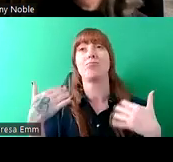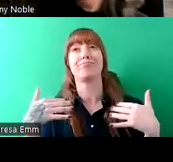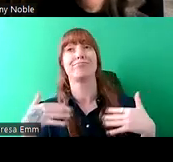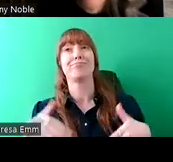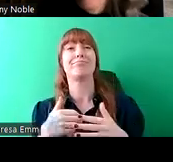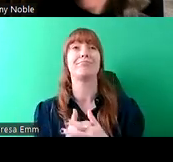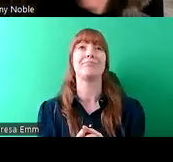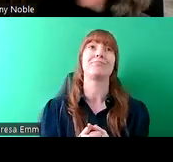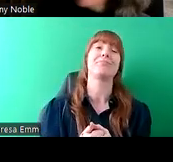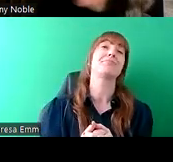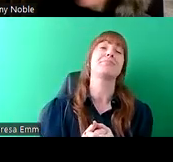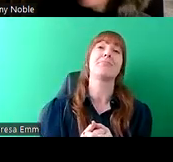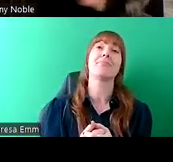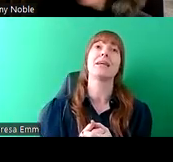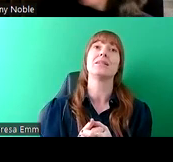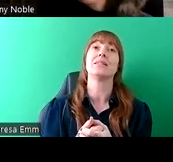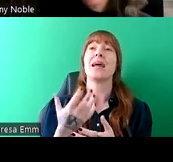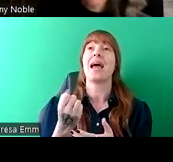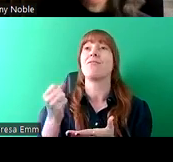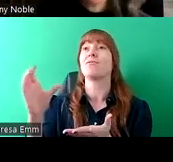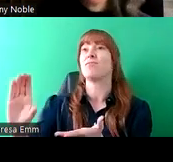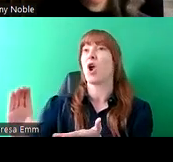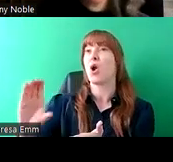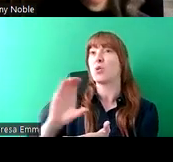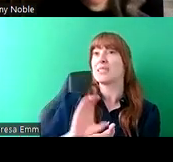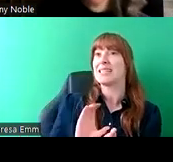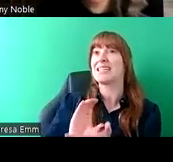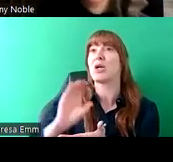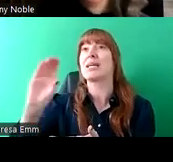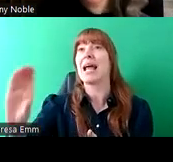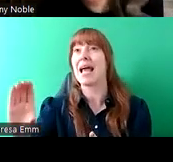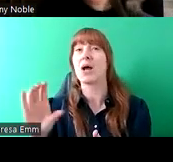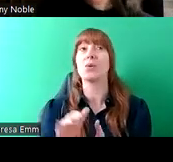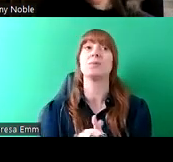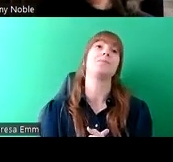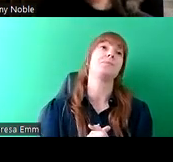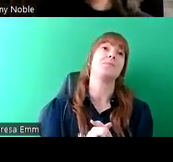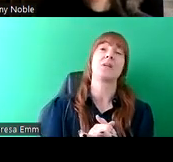Of course, we have loans in and out as well of our collections. So, it's another great way of